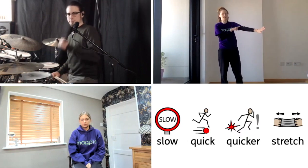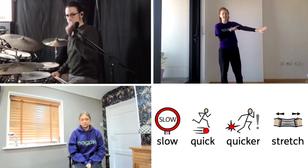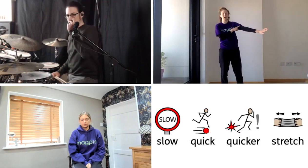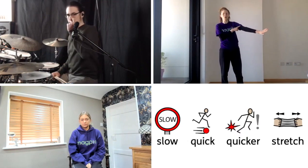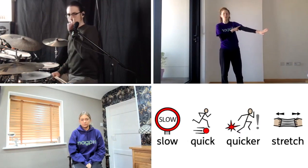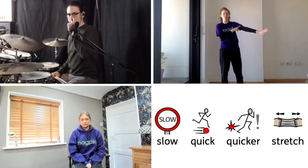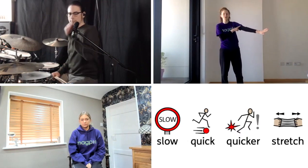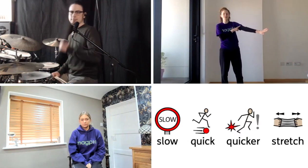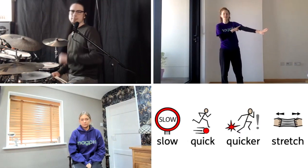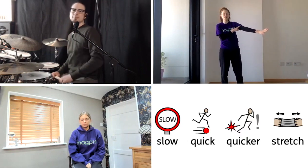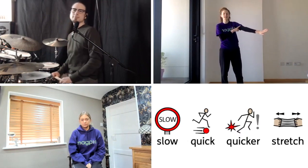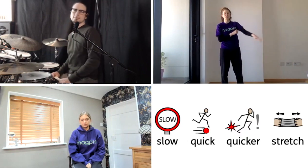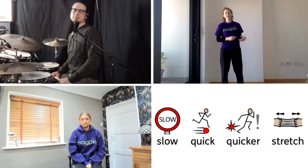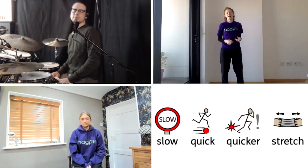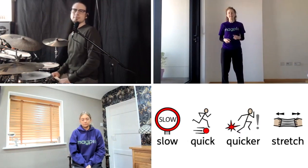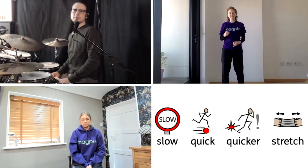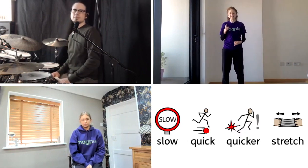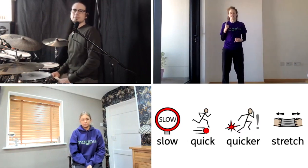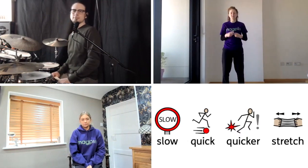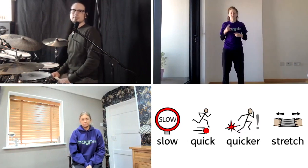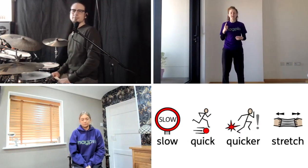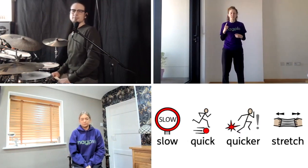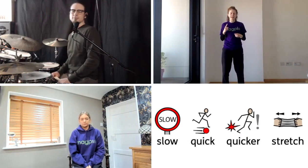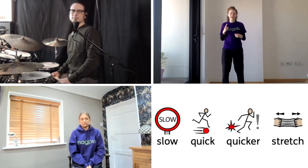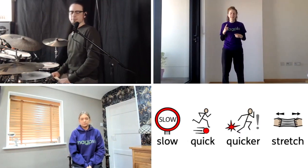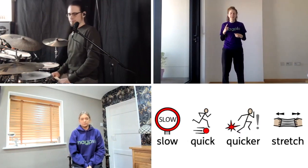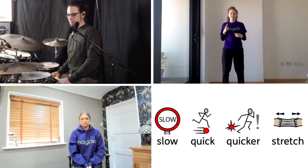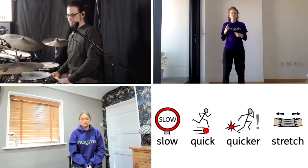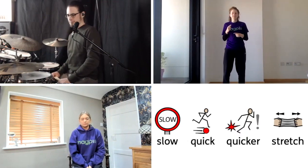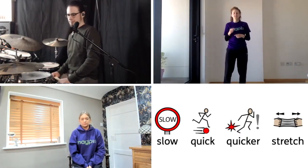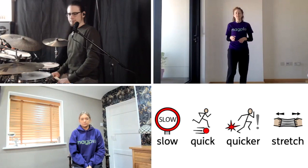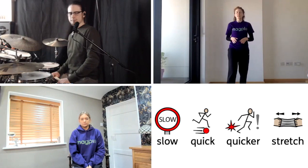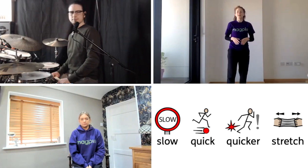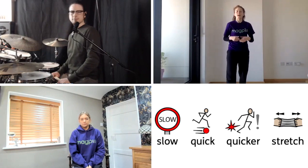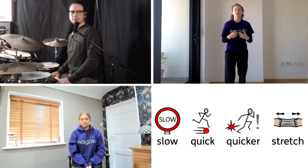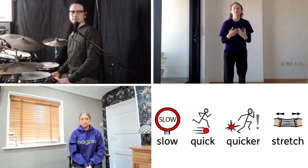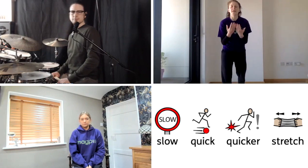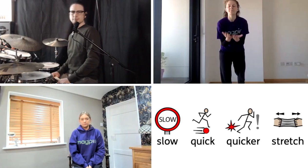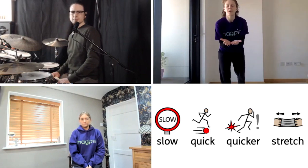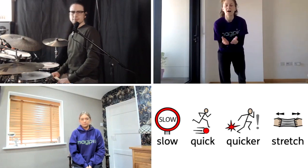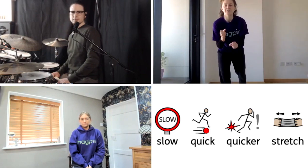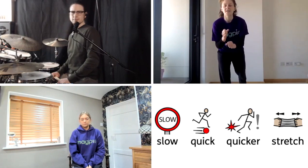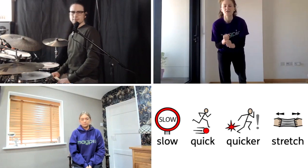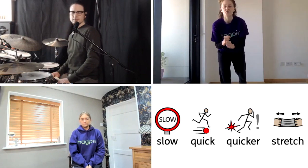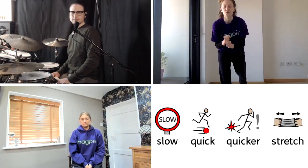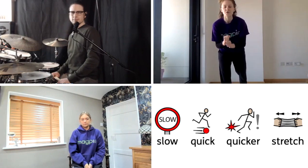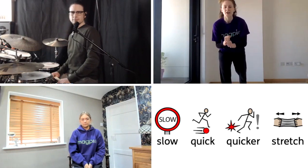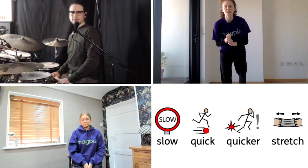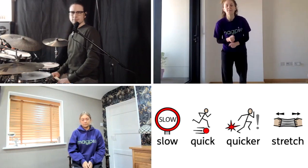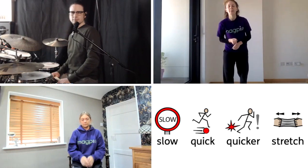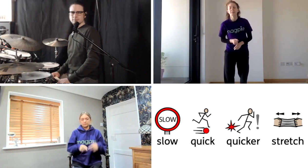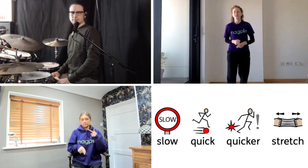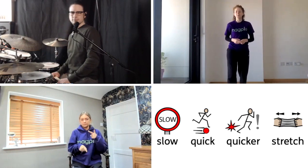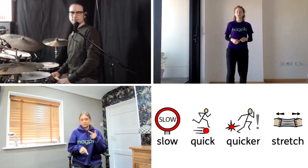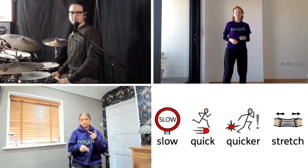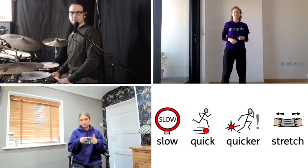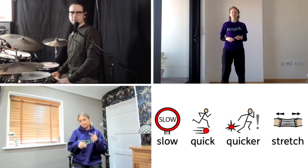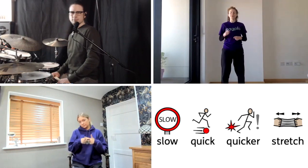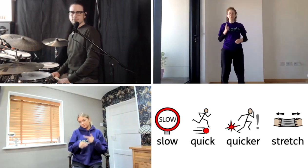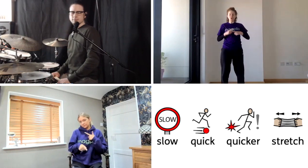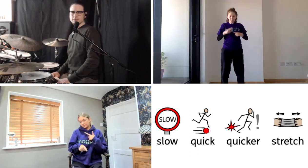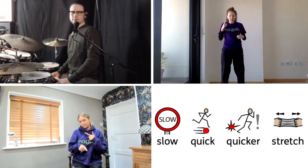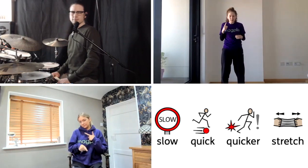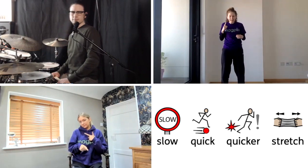slow moves and then get a little bit quicker i will then pass to georgia who will do super quick